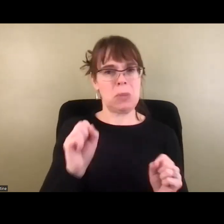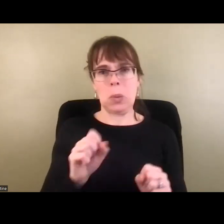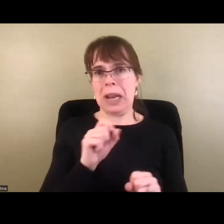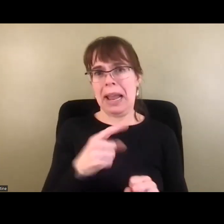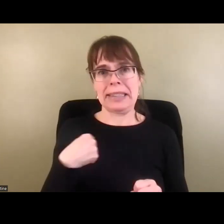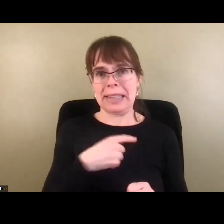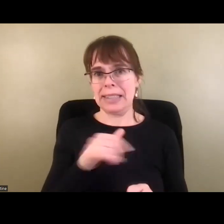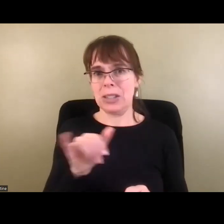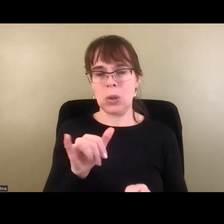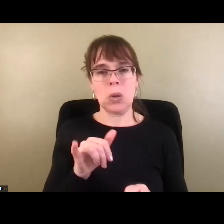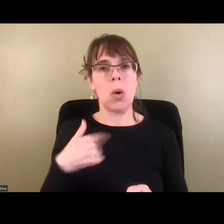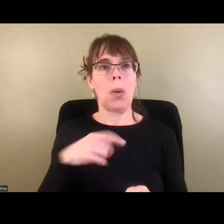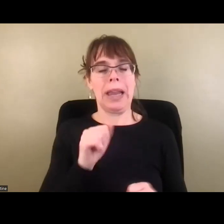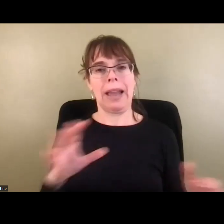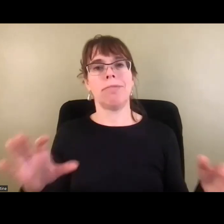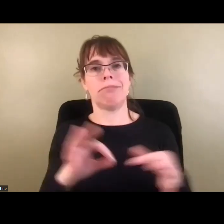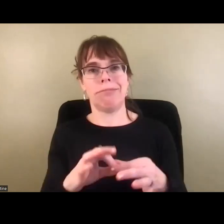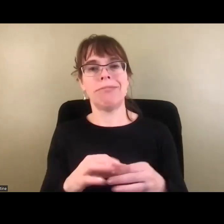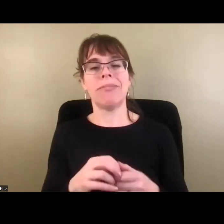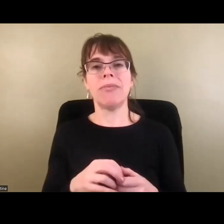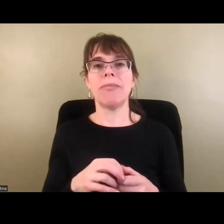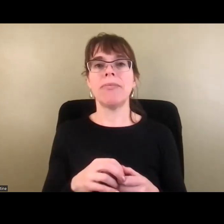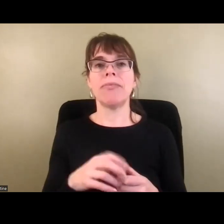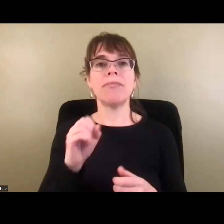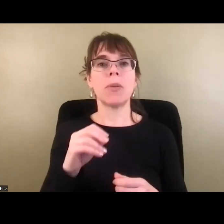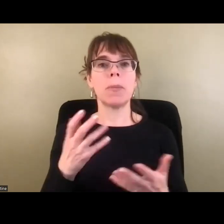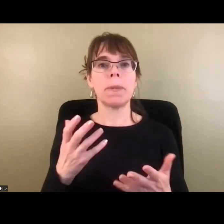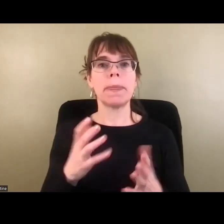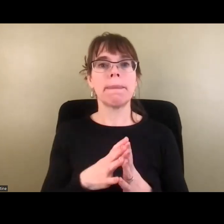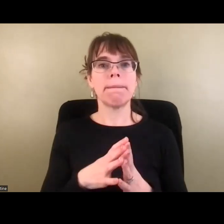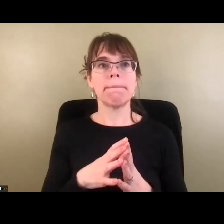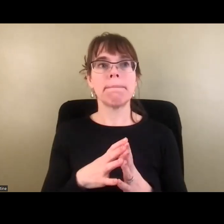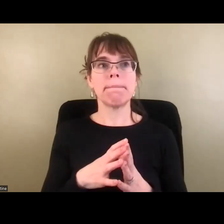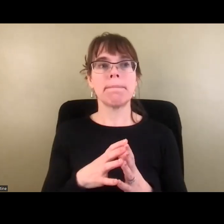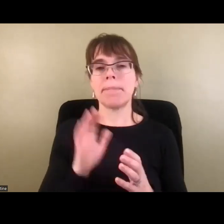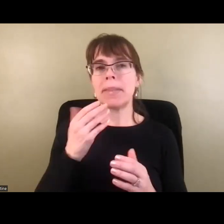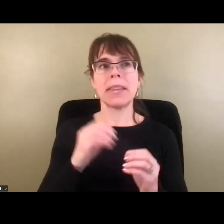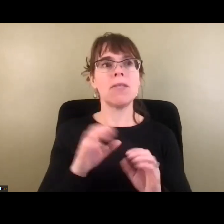You know you can always connect with us. So and looks like in the chat, Kelly shared